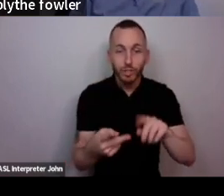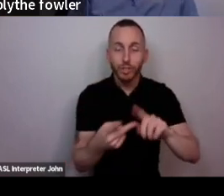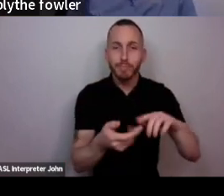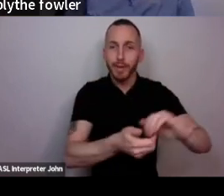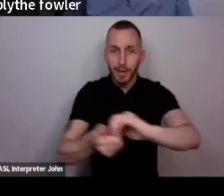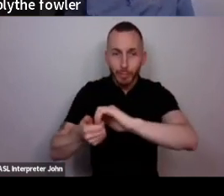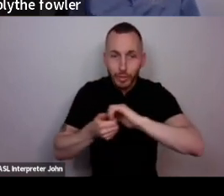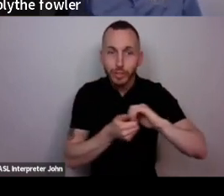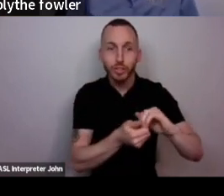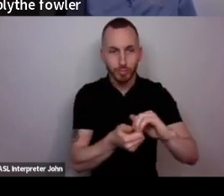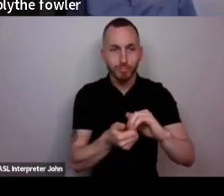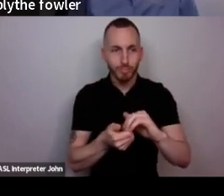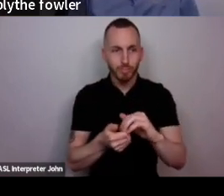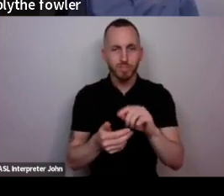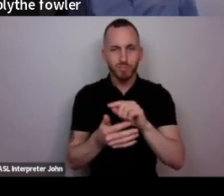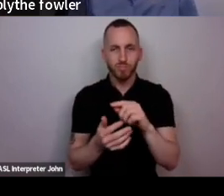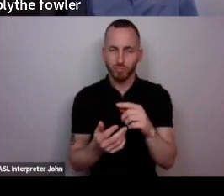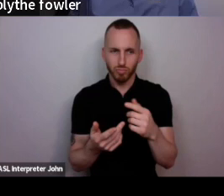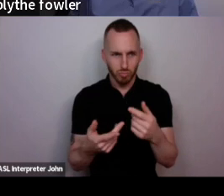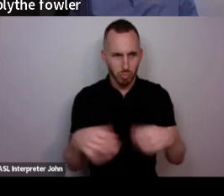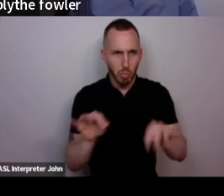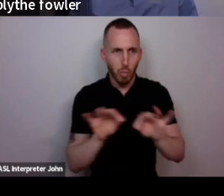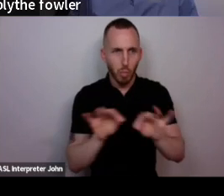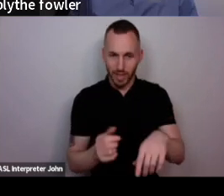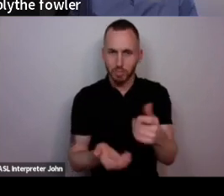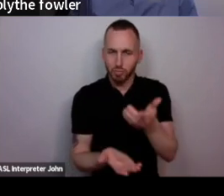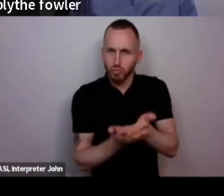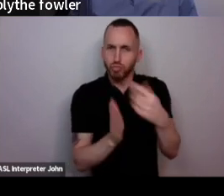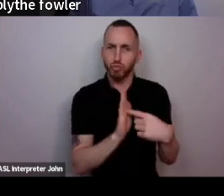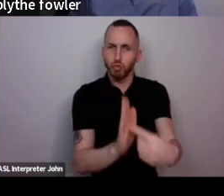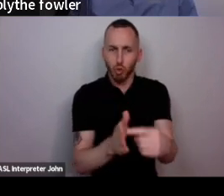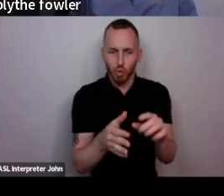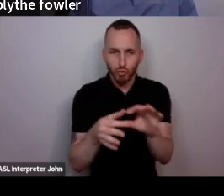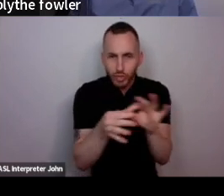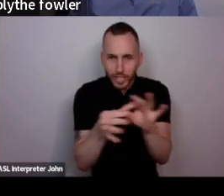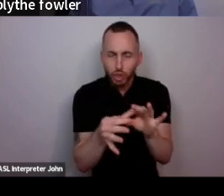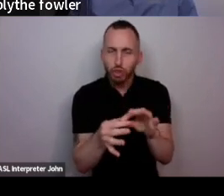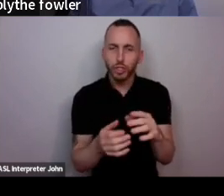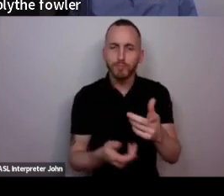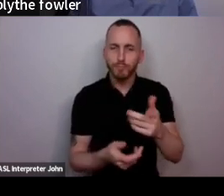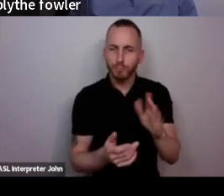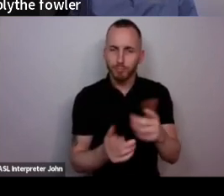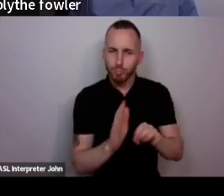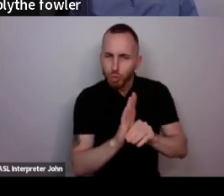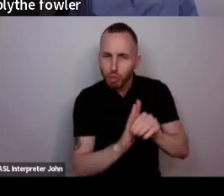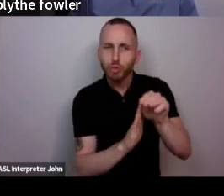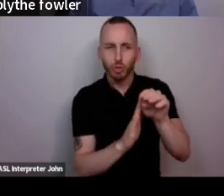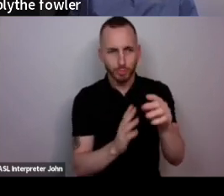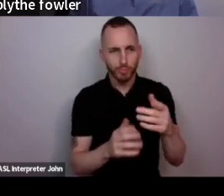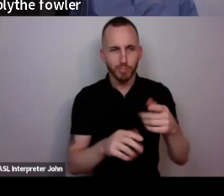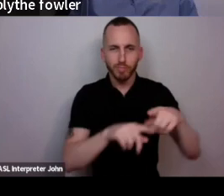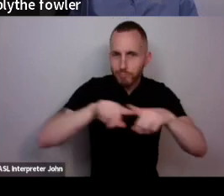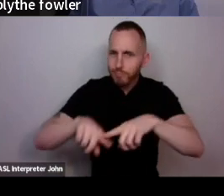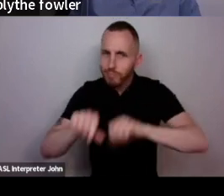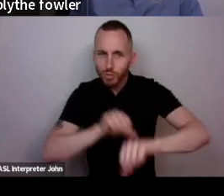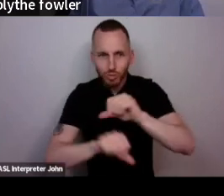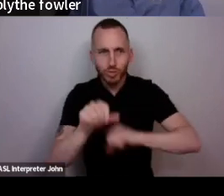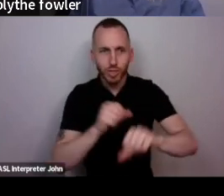between partners, and indicate interdependent relying on each other to accomplish more.